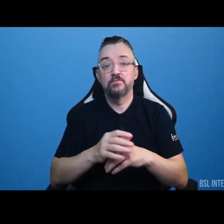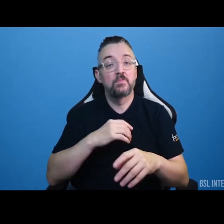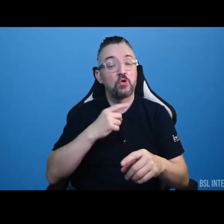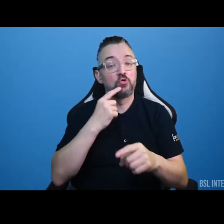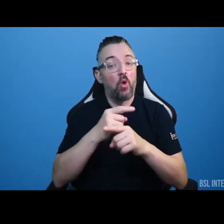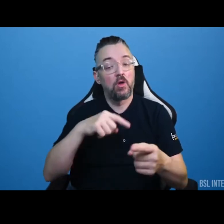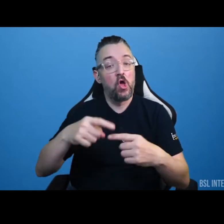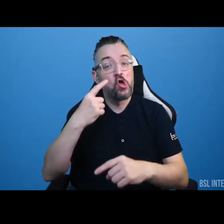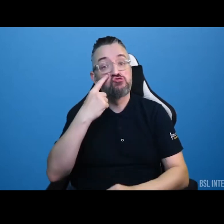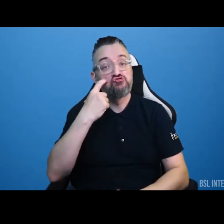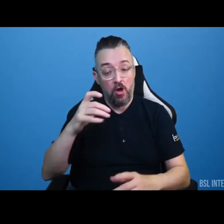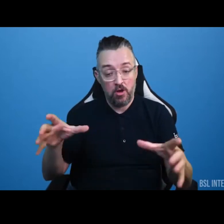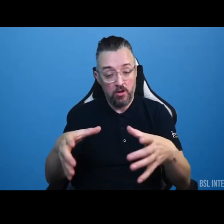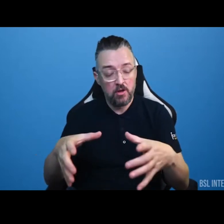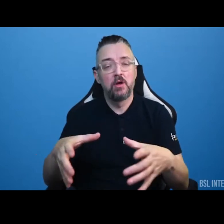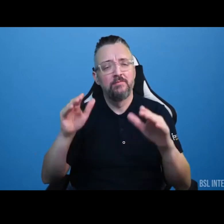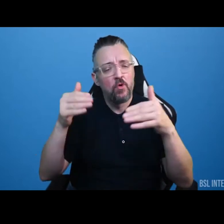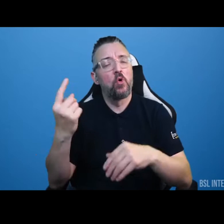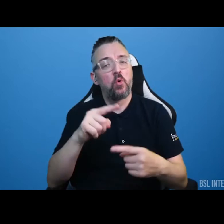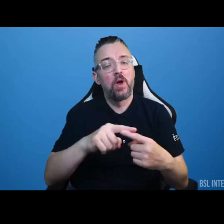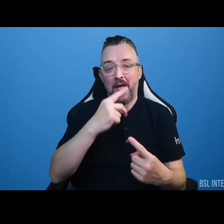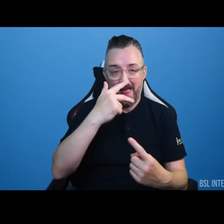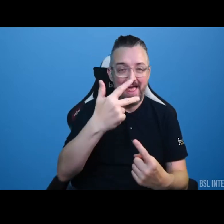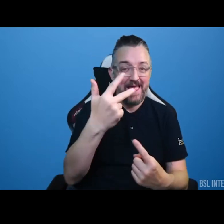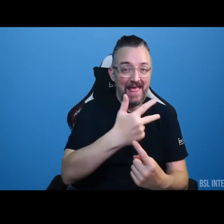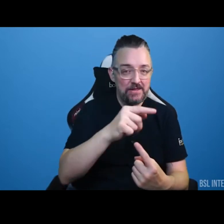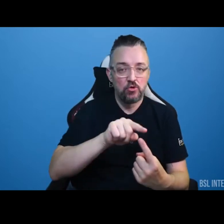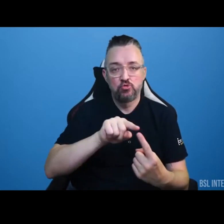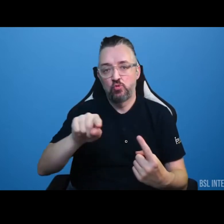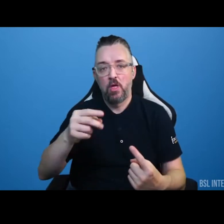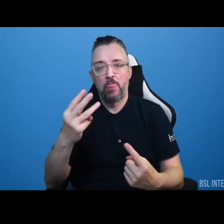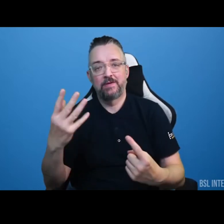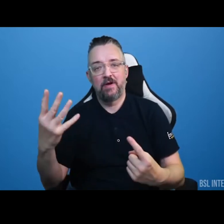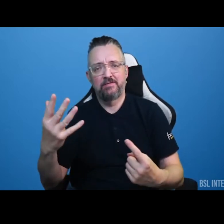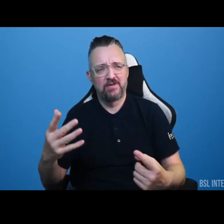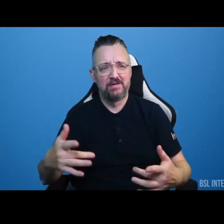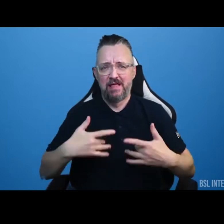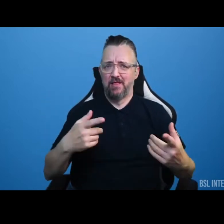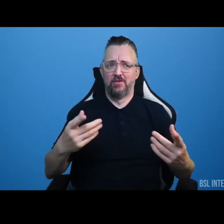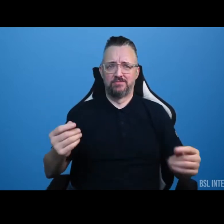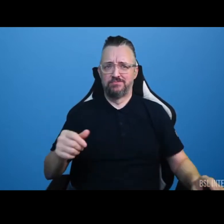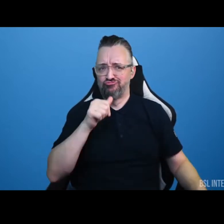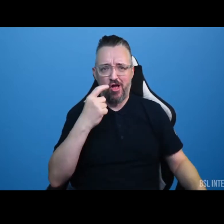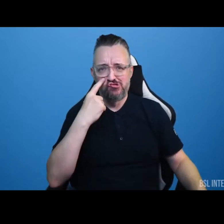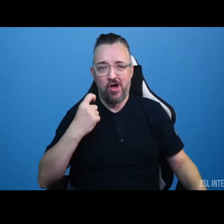I specifically focus on the age group of 18 to 35, which to some people isn't young, but to others is very young.